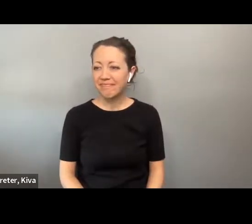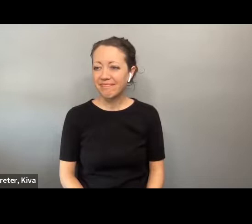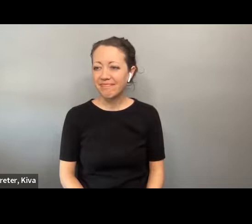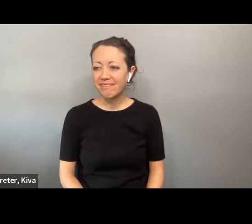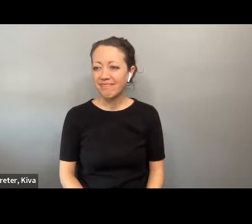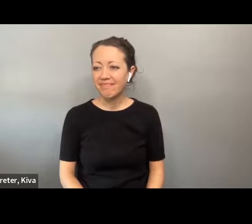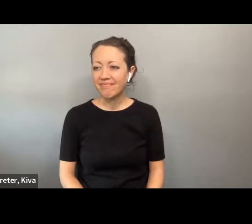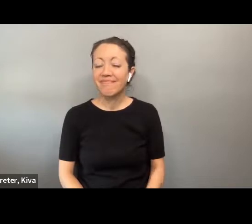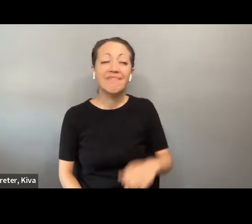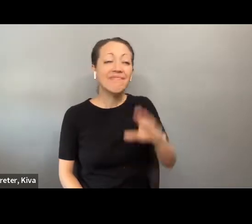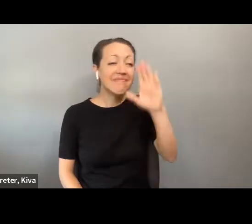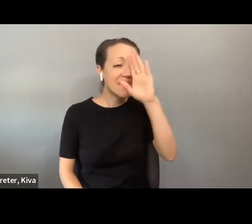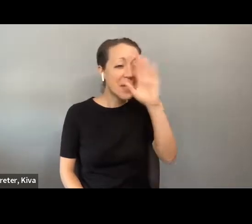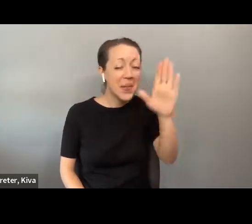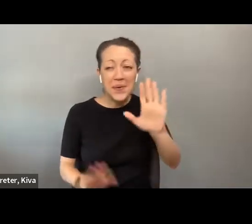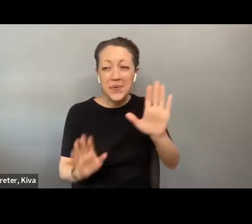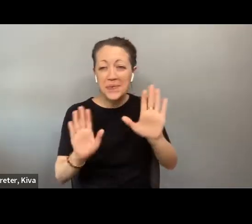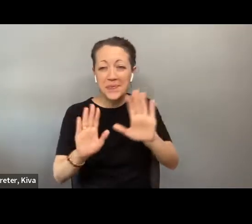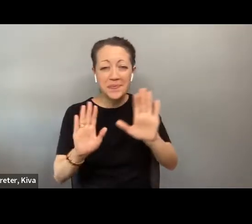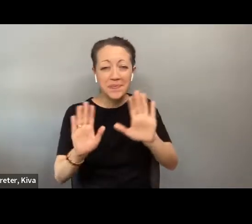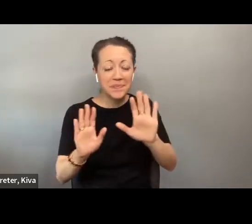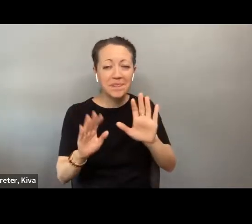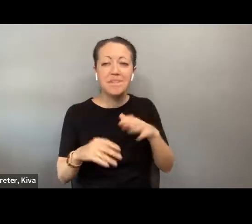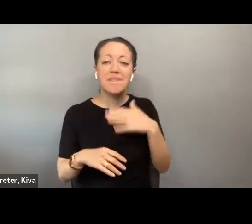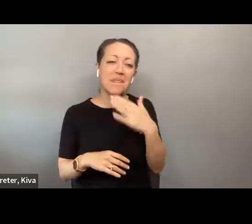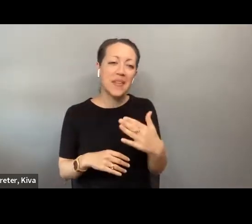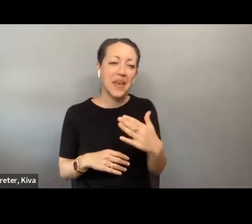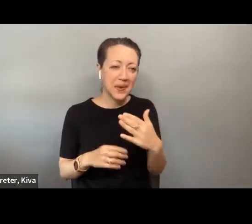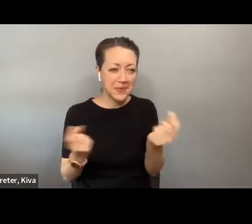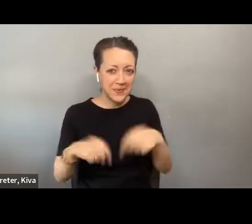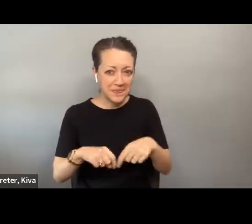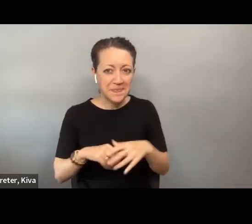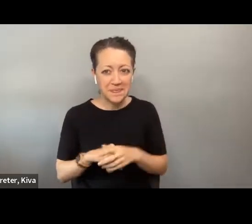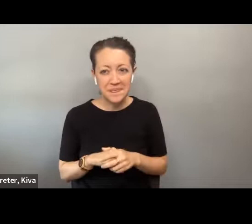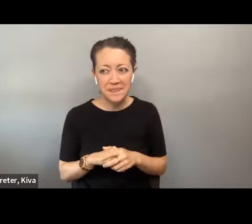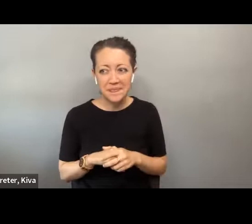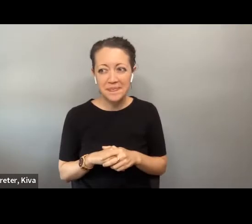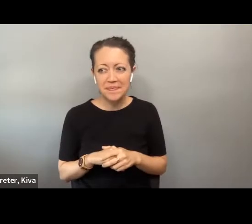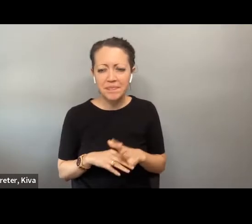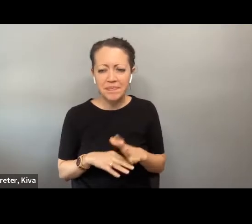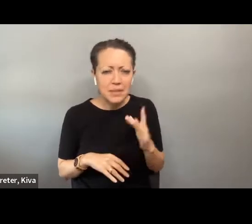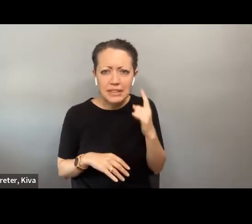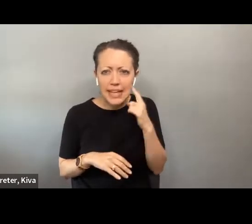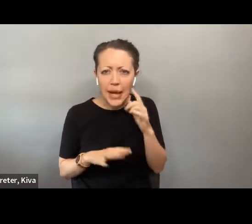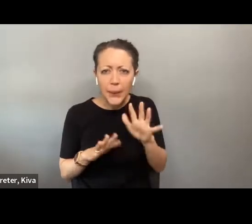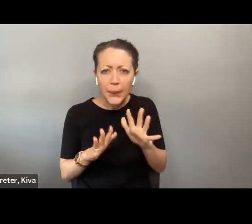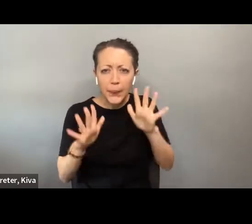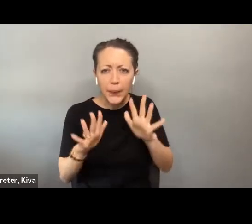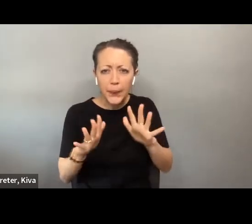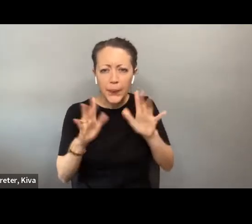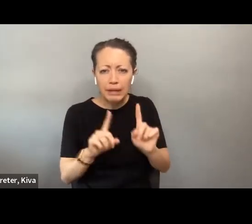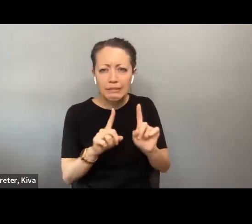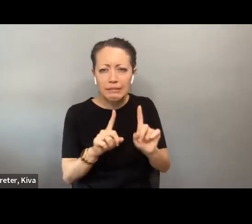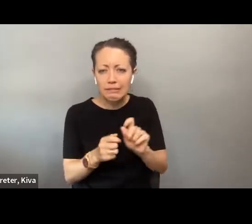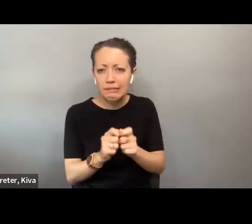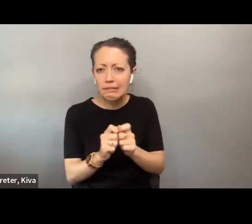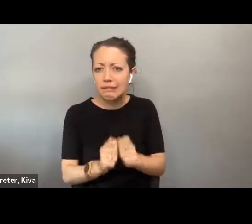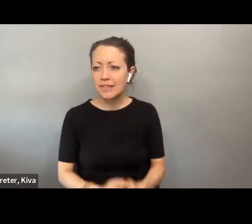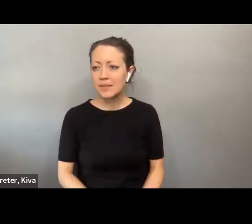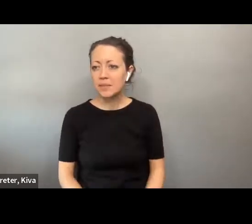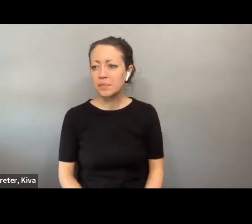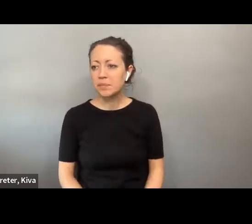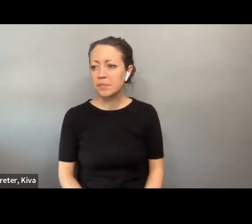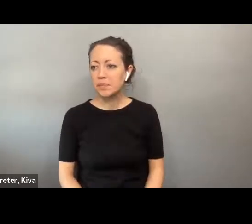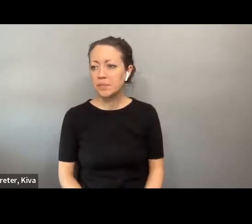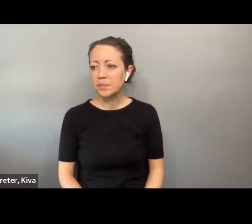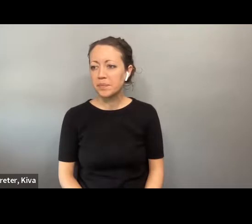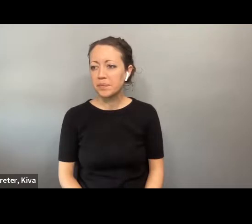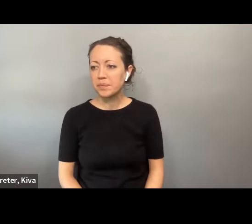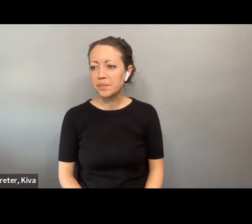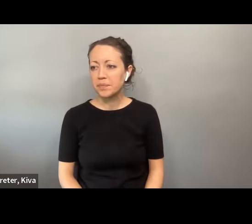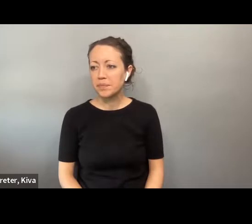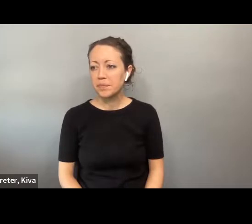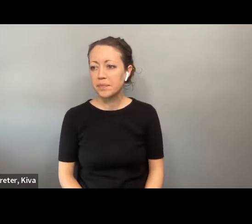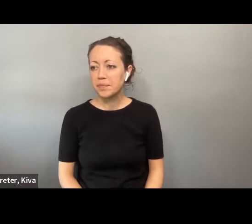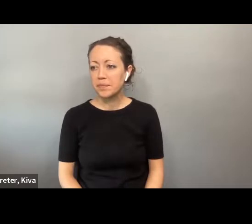Greetings. Everyone. Thank you for tuning in